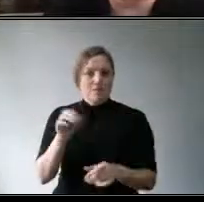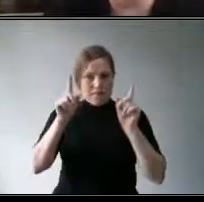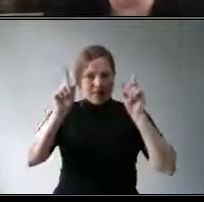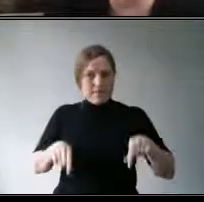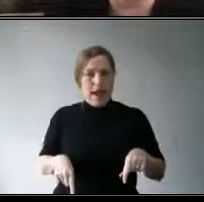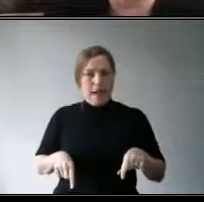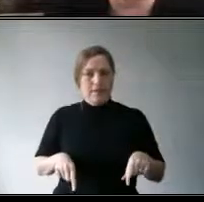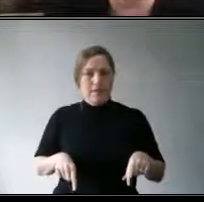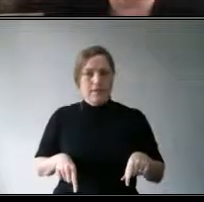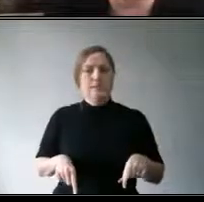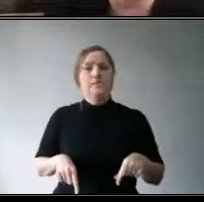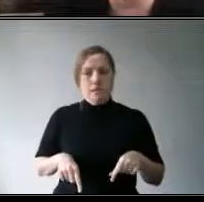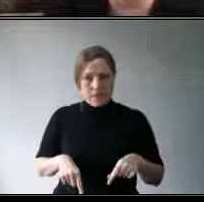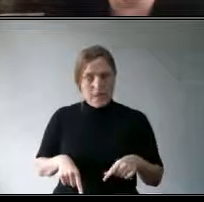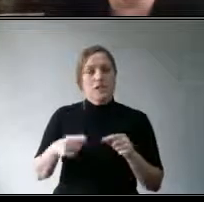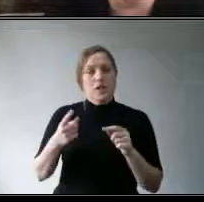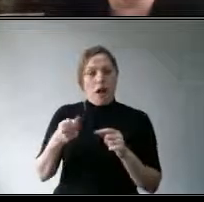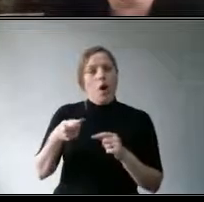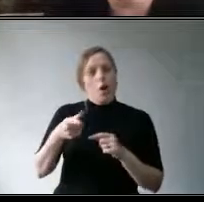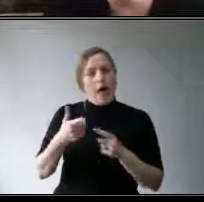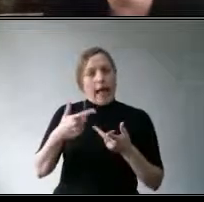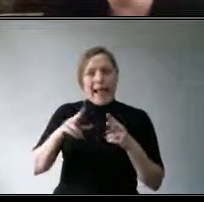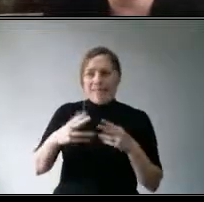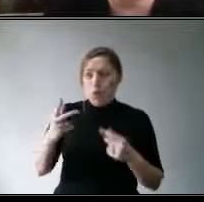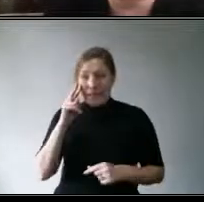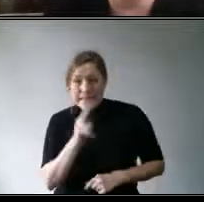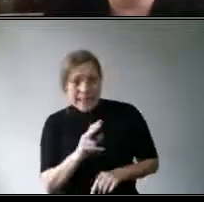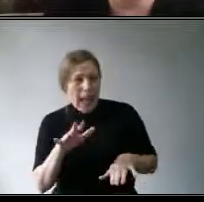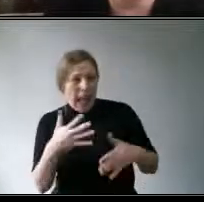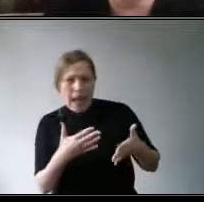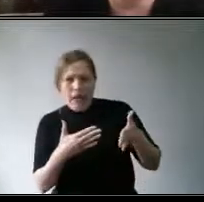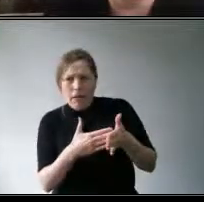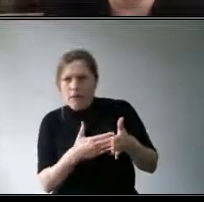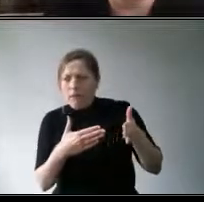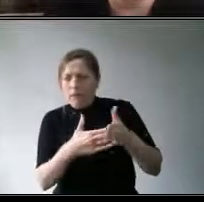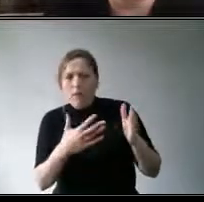and to work your way through any barriers or challenges so it's just about the absolutely open